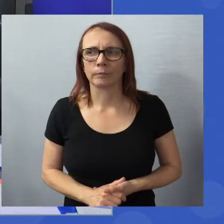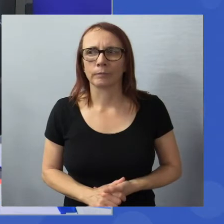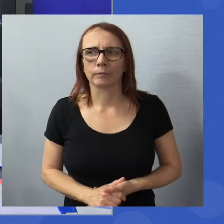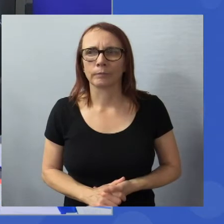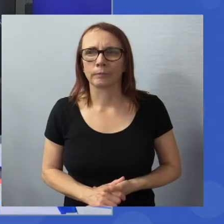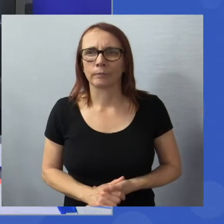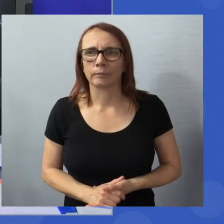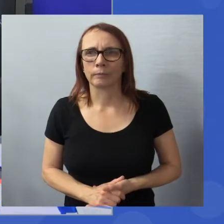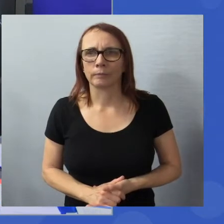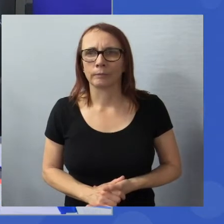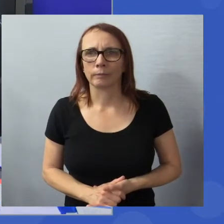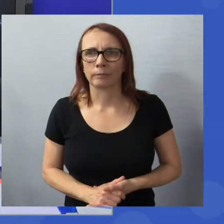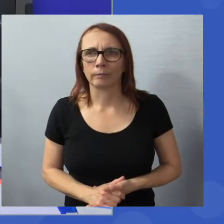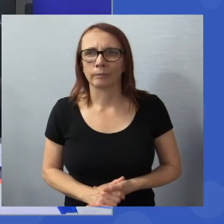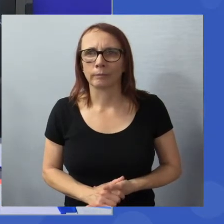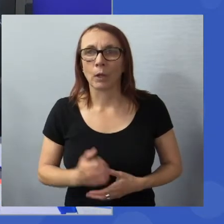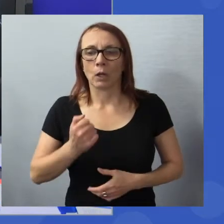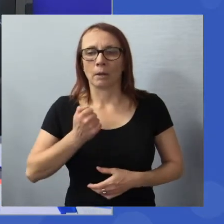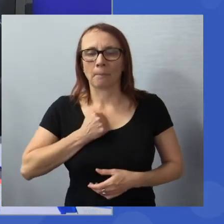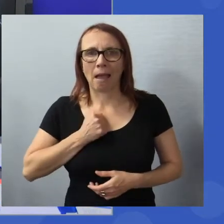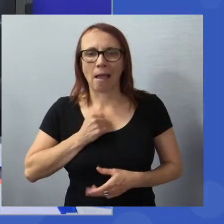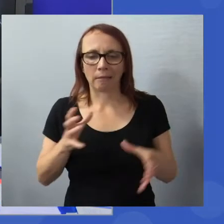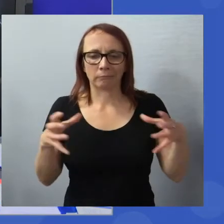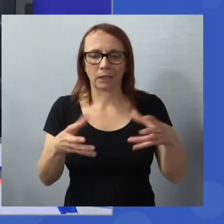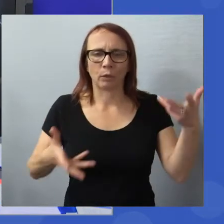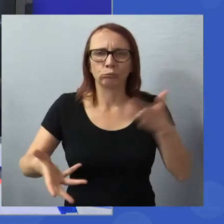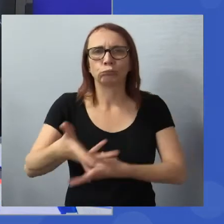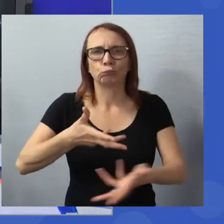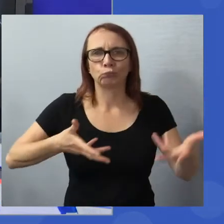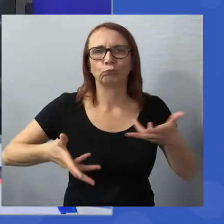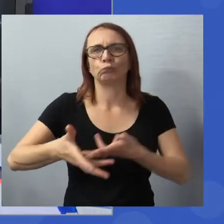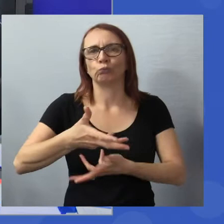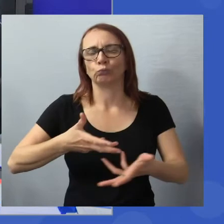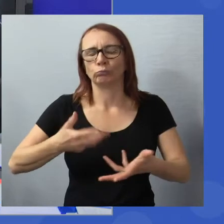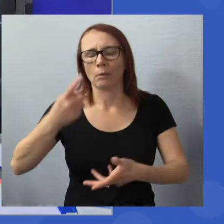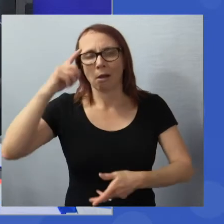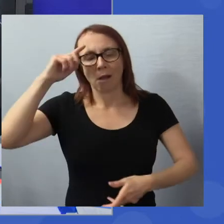table had a discussion after some of the things you said and one of it was if we